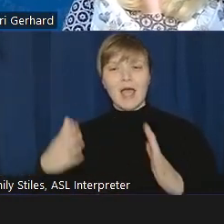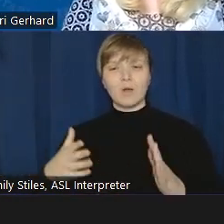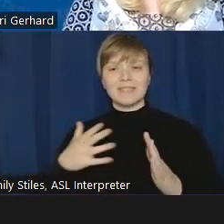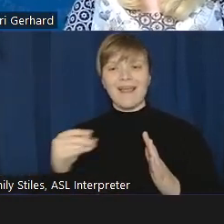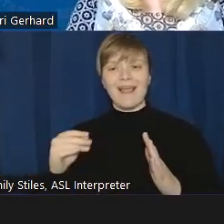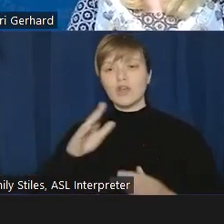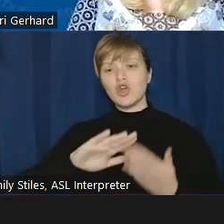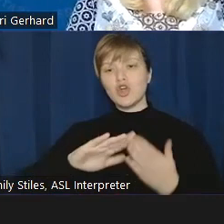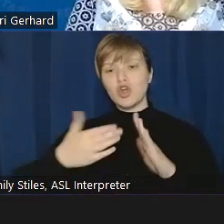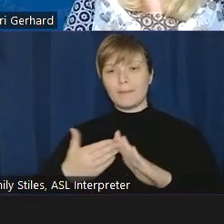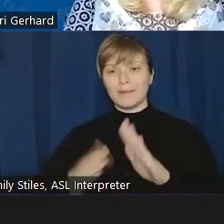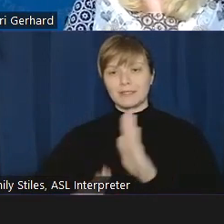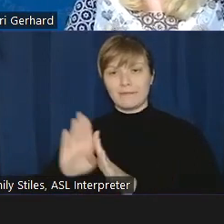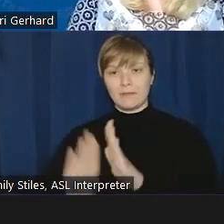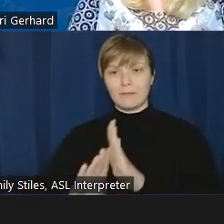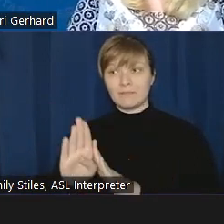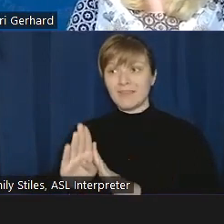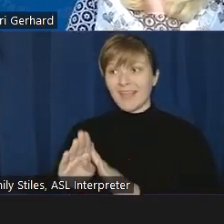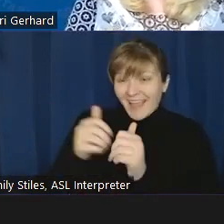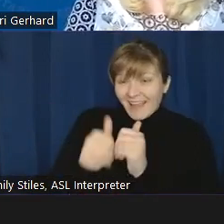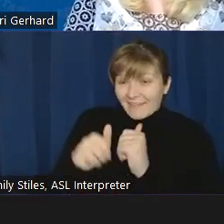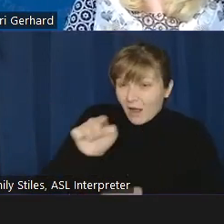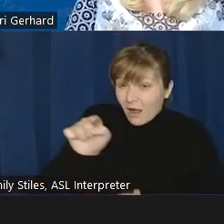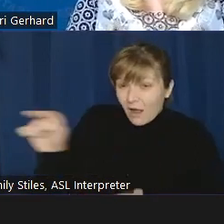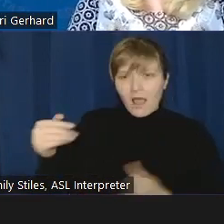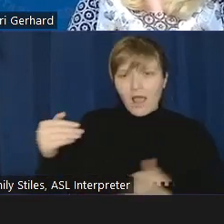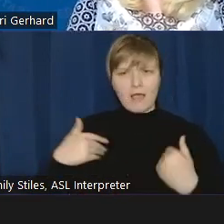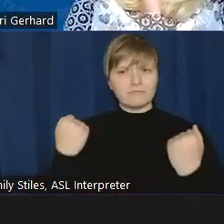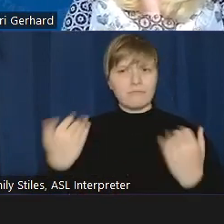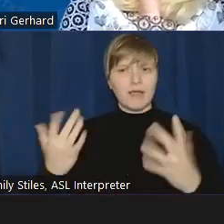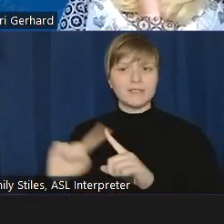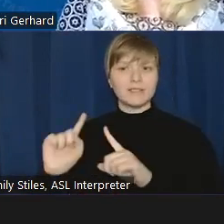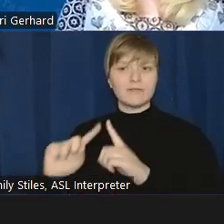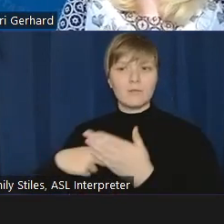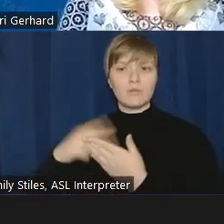of entities and programs that help people access housing and supportive services.